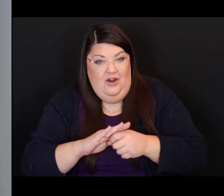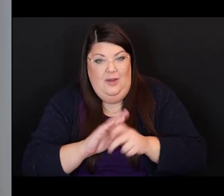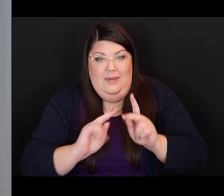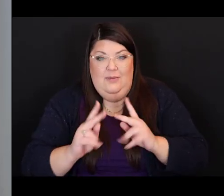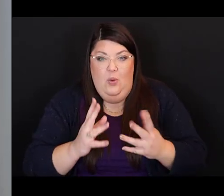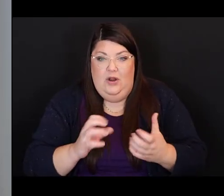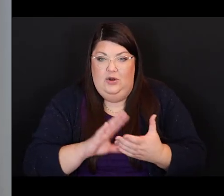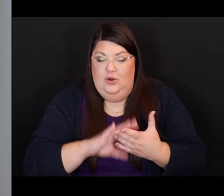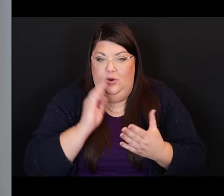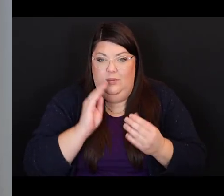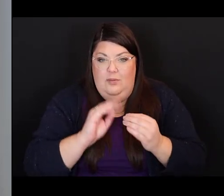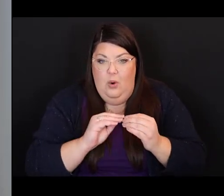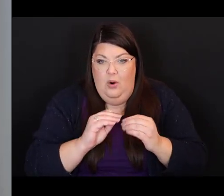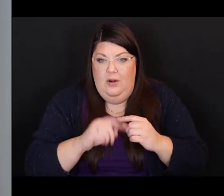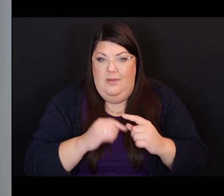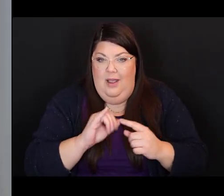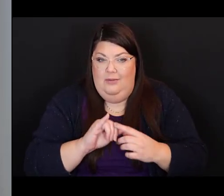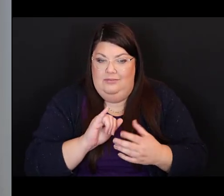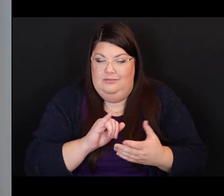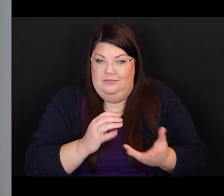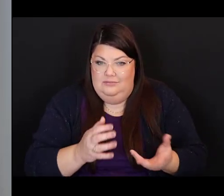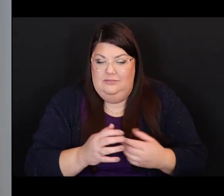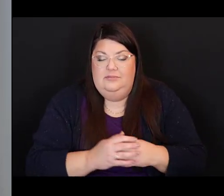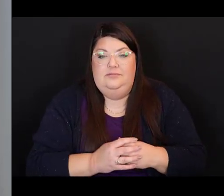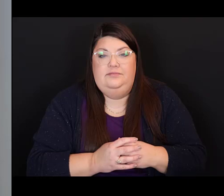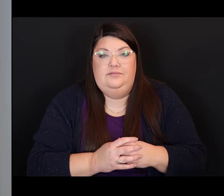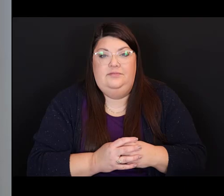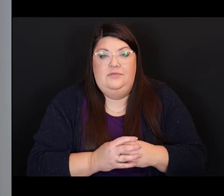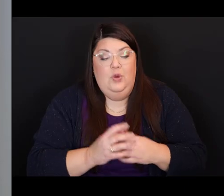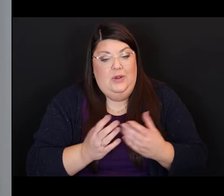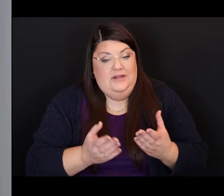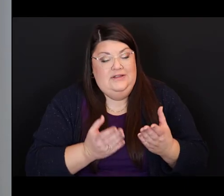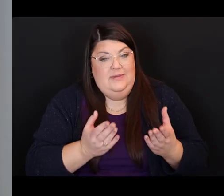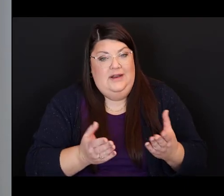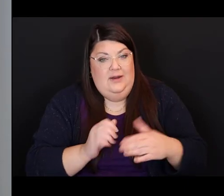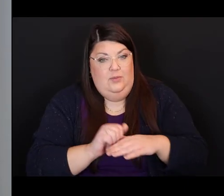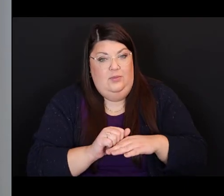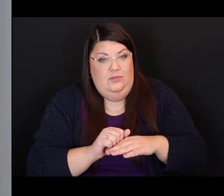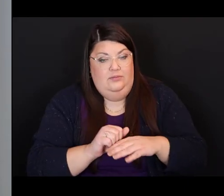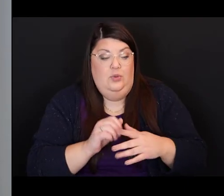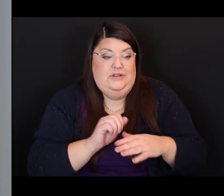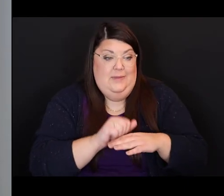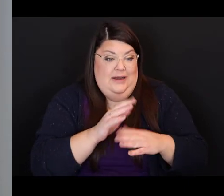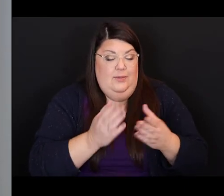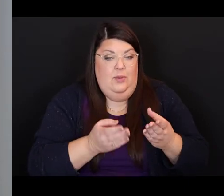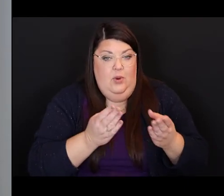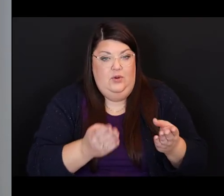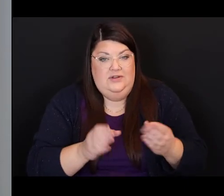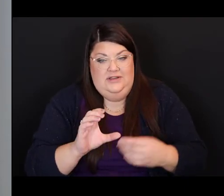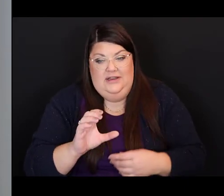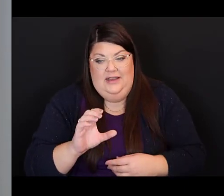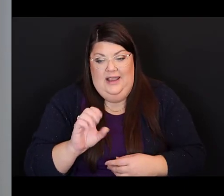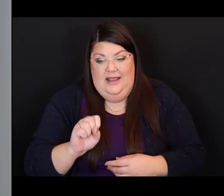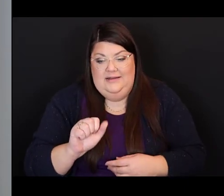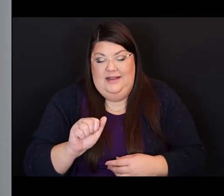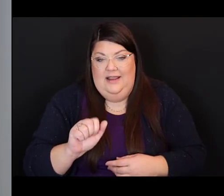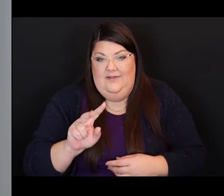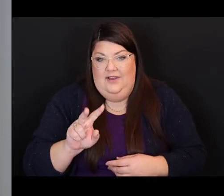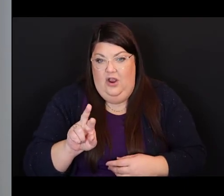to learn more about. So, then we also submitted a proposal to the CSAVR at one of their conferences,